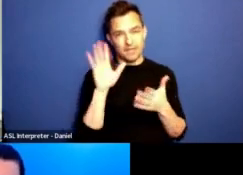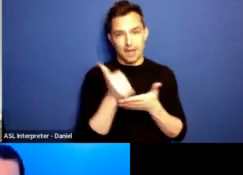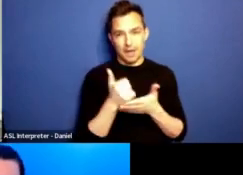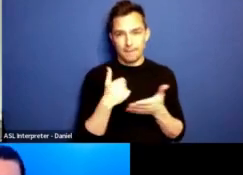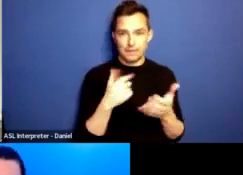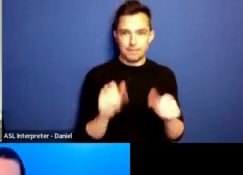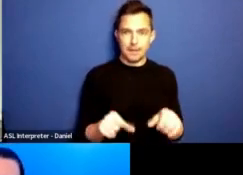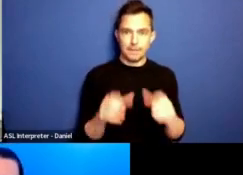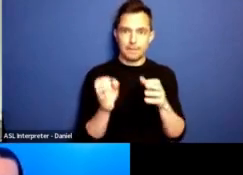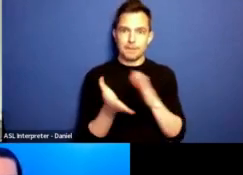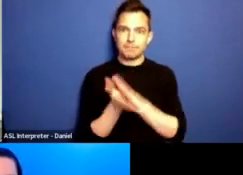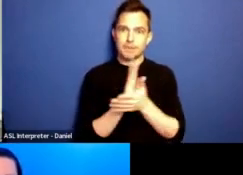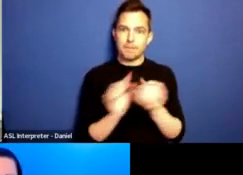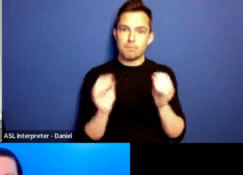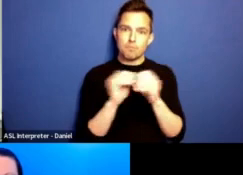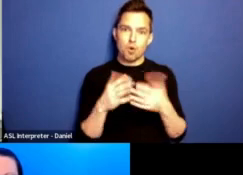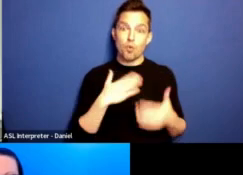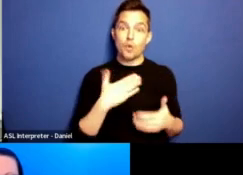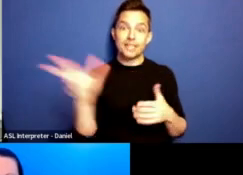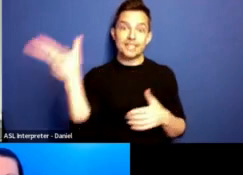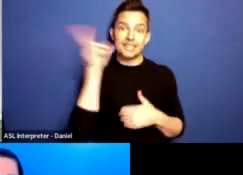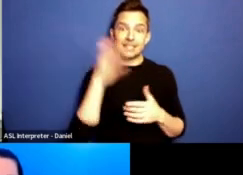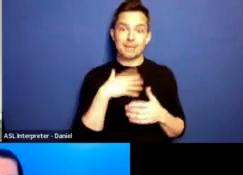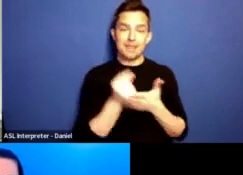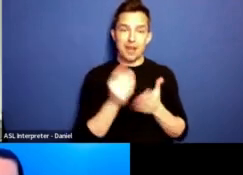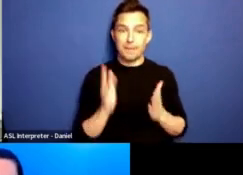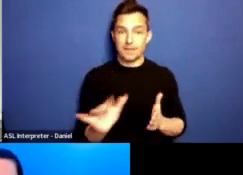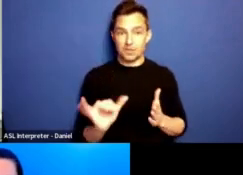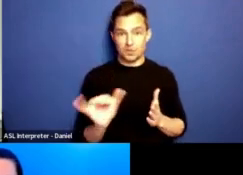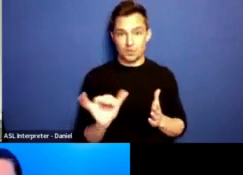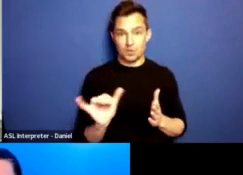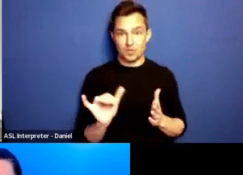be be more willing to listen to my therapist and who are trying to teach me some of these